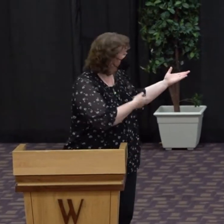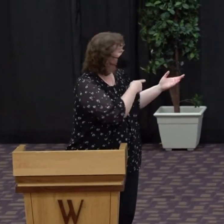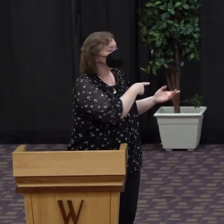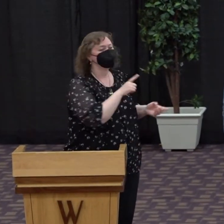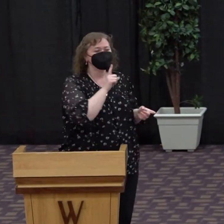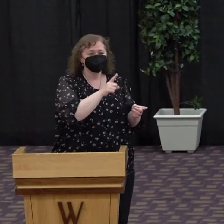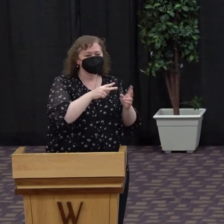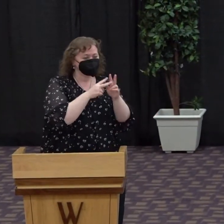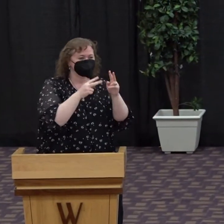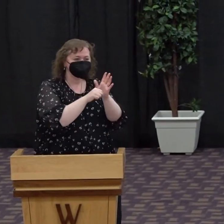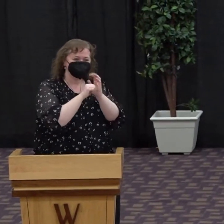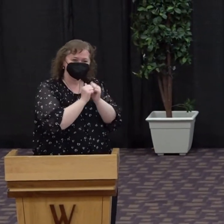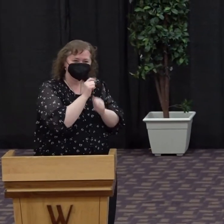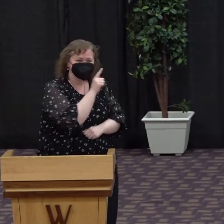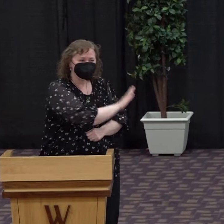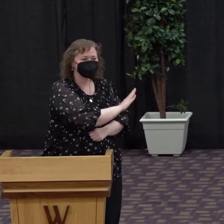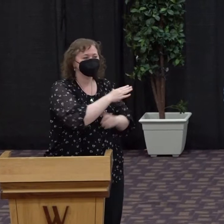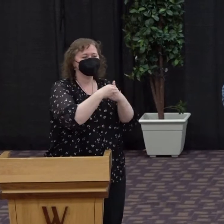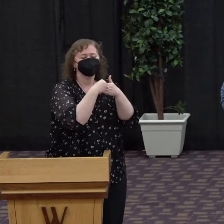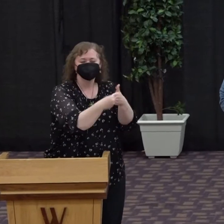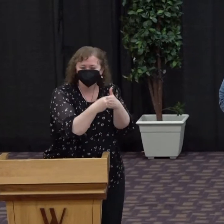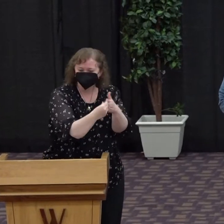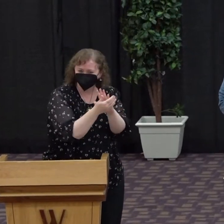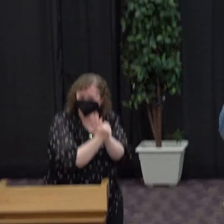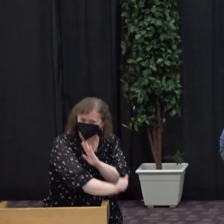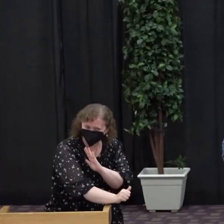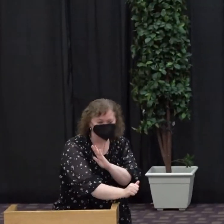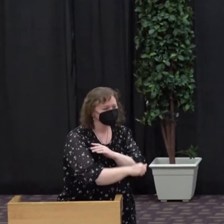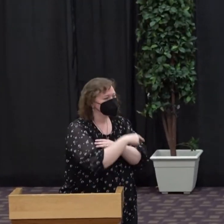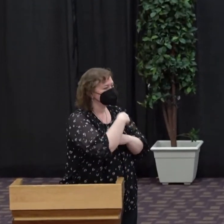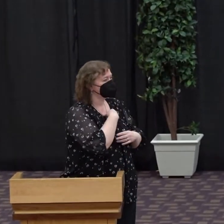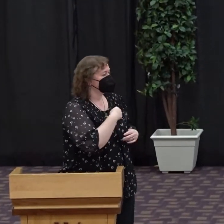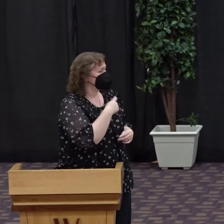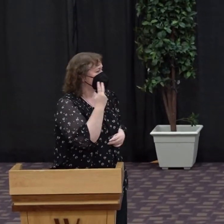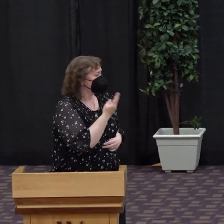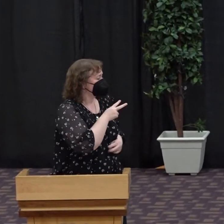I'd like to talk a little bit about Hanna. I'm very impressed with her and her leadership skills.